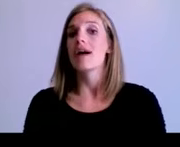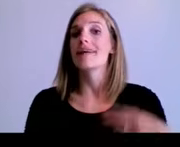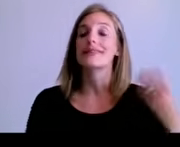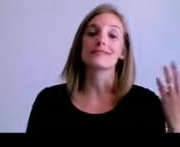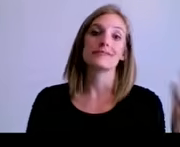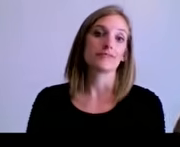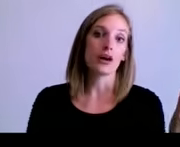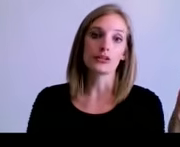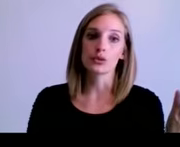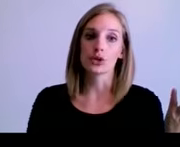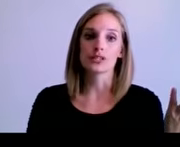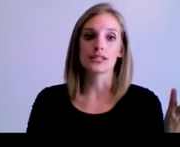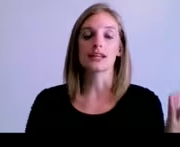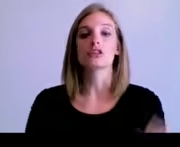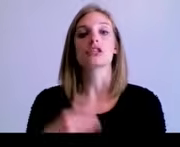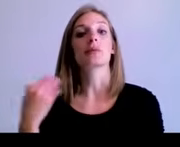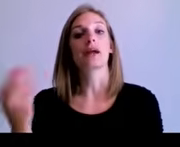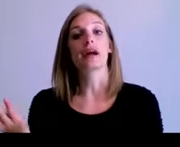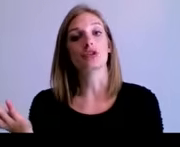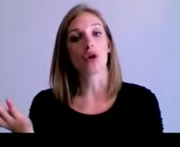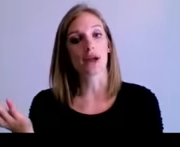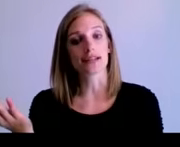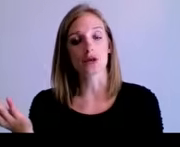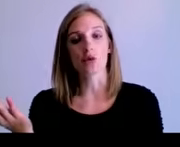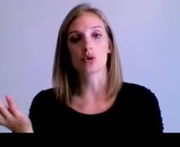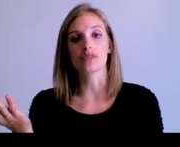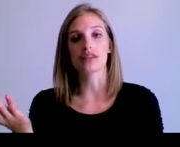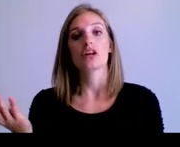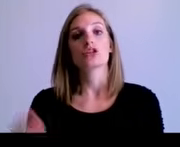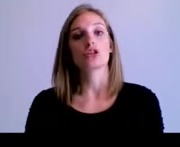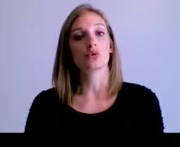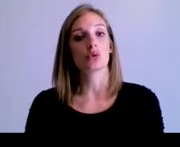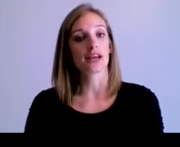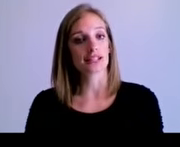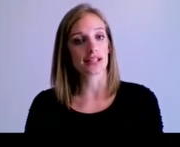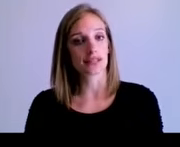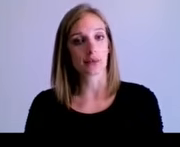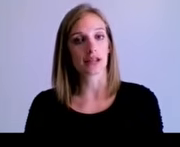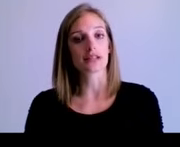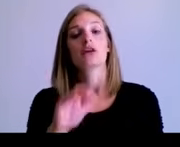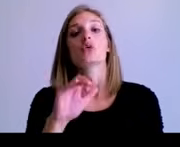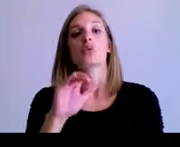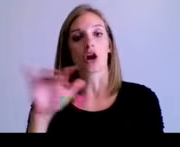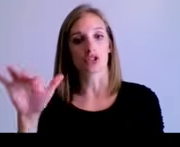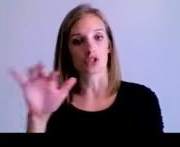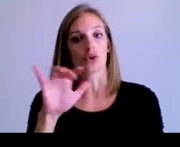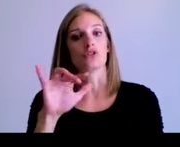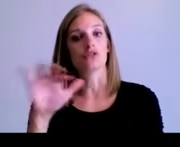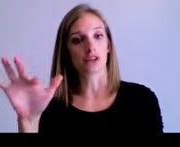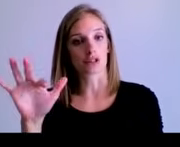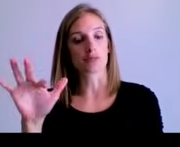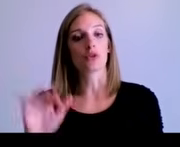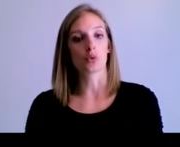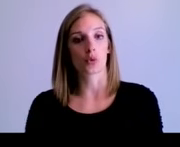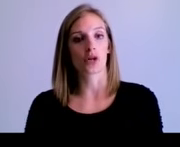And then other words in English that have no ASL equivalent.So when that takes place we are just going to fingerspell the word.